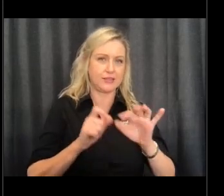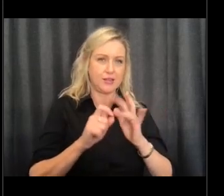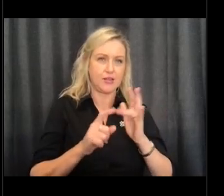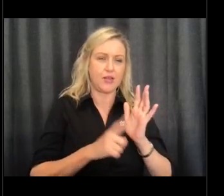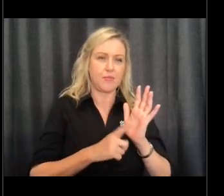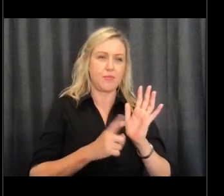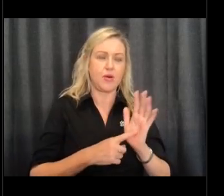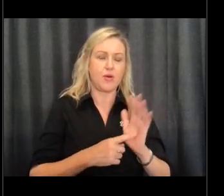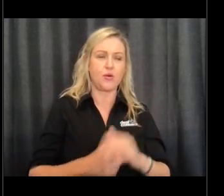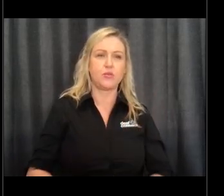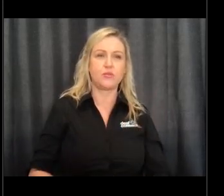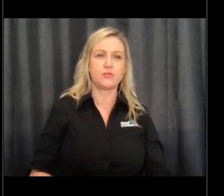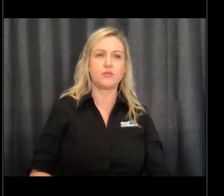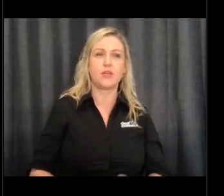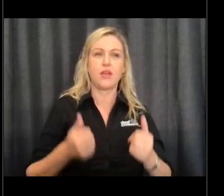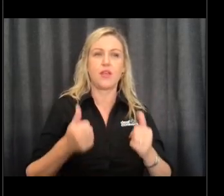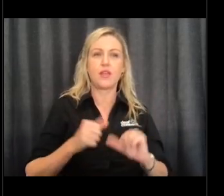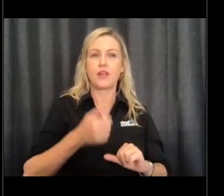this that have just come through that we'll get to.